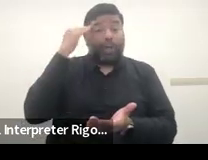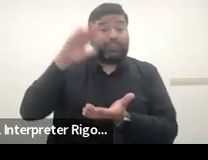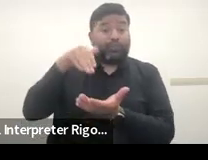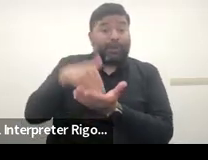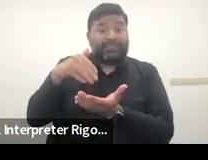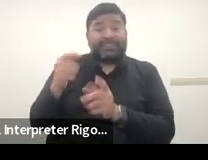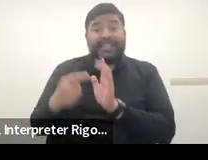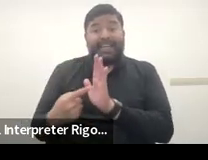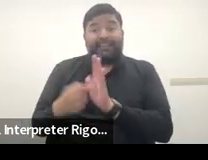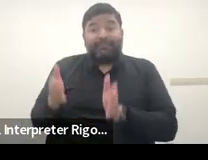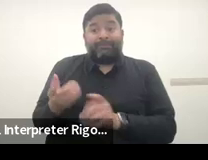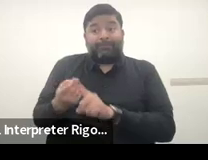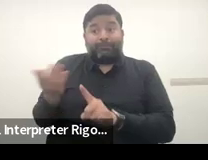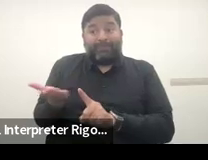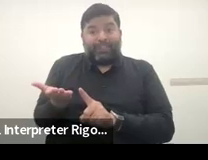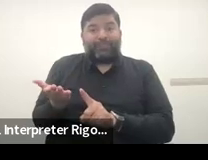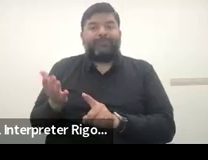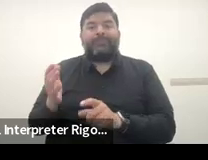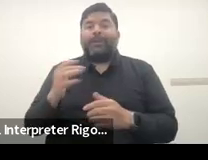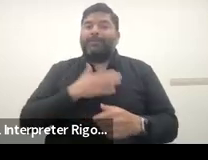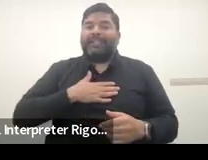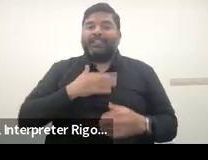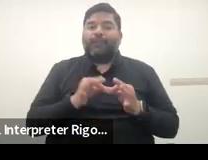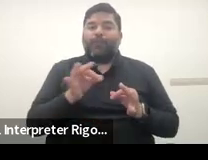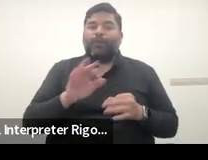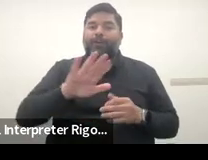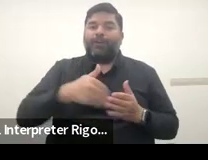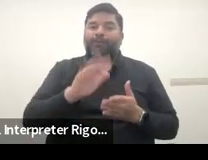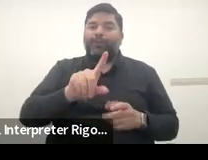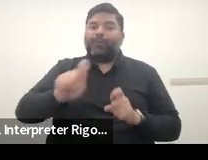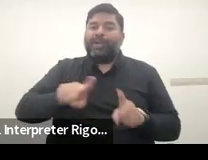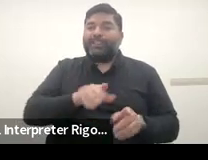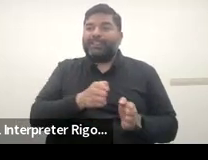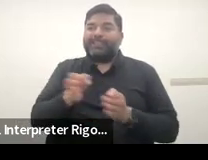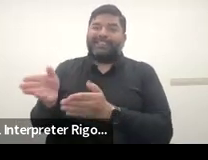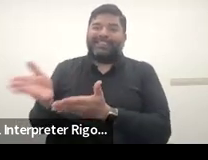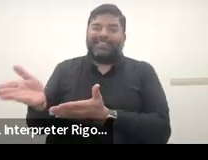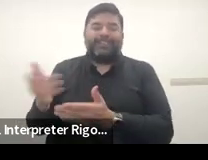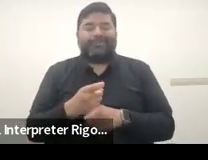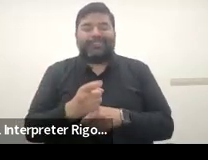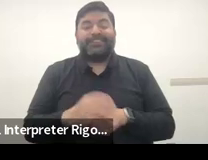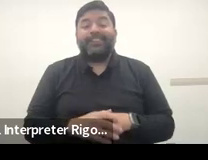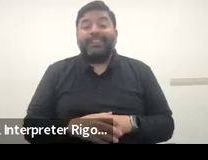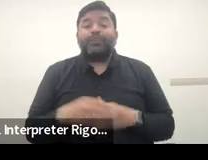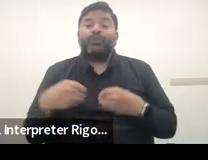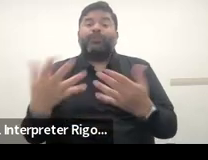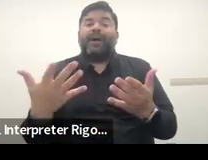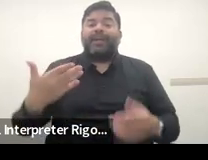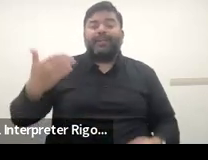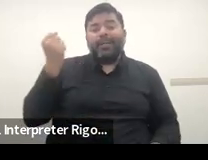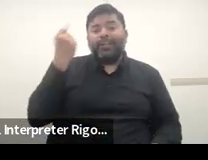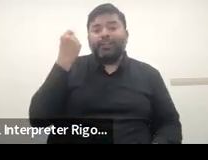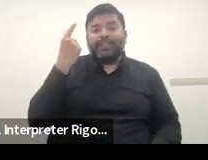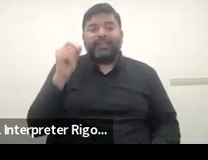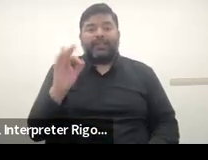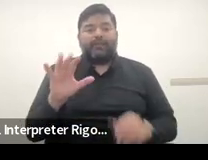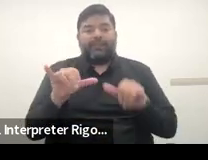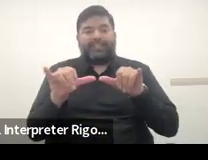be sure to forward all of your questions to him. I'm just kidding. To give you a sense of the size and breadth